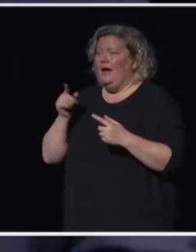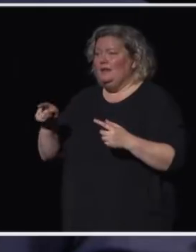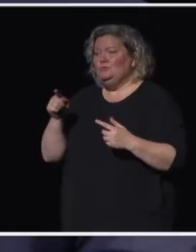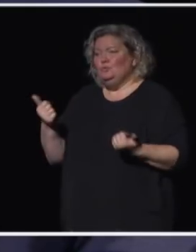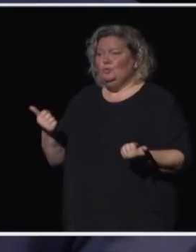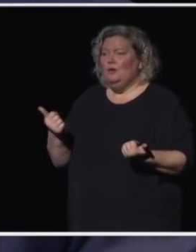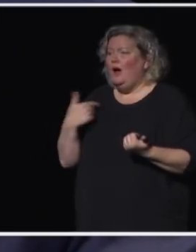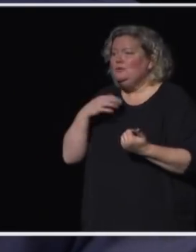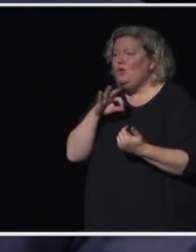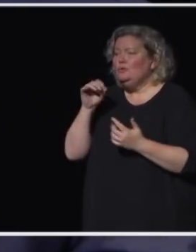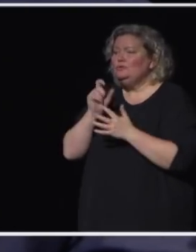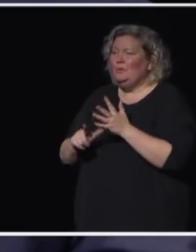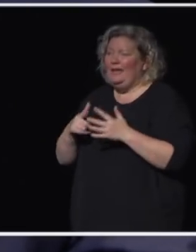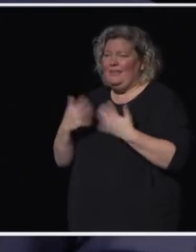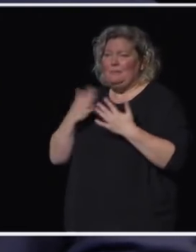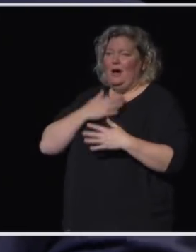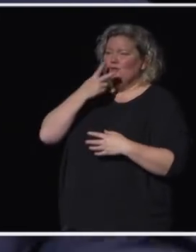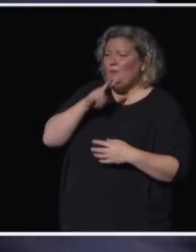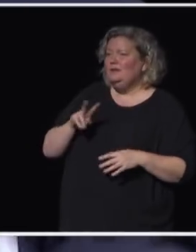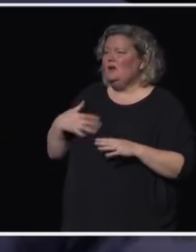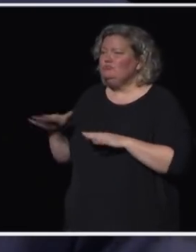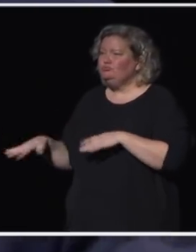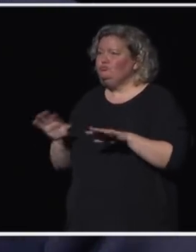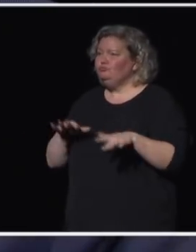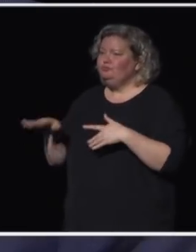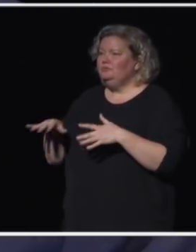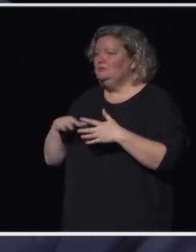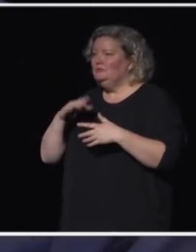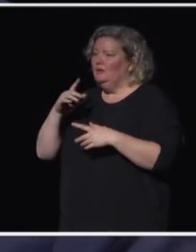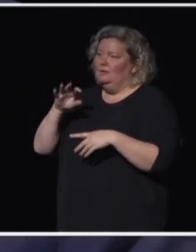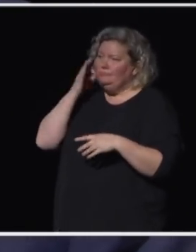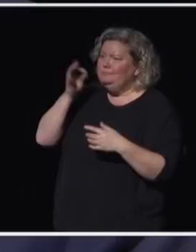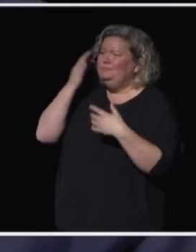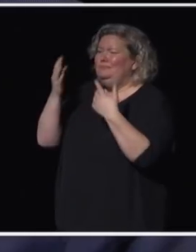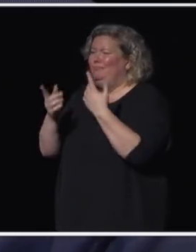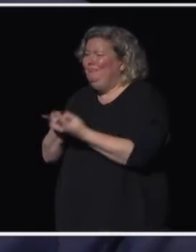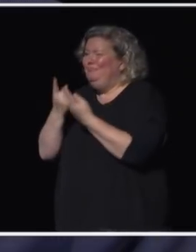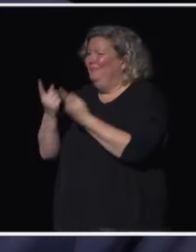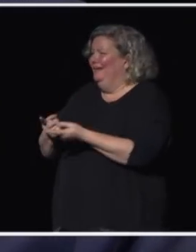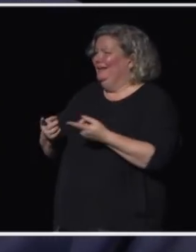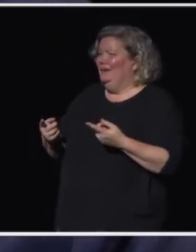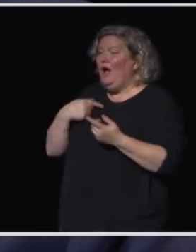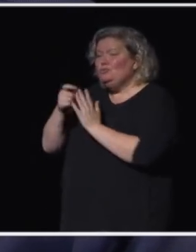I wasn't doing anything with my 20s. I was going around getting drunk, getting high. You know, I was writing but besides